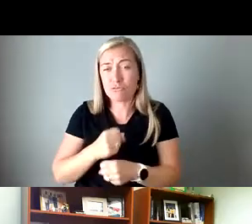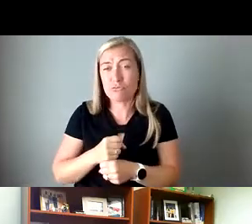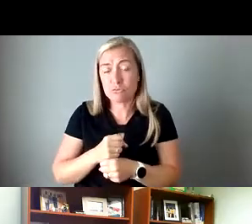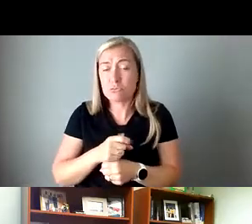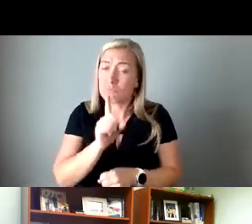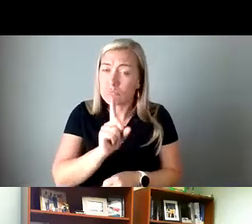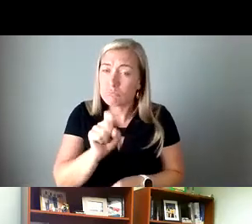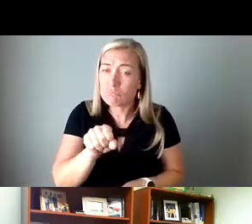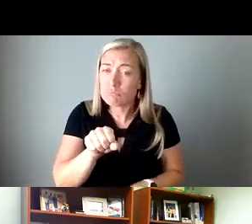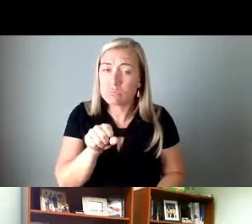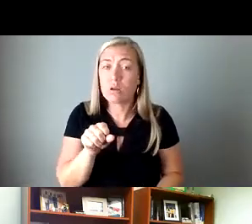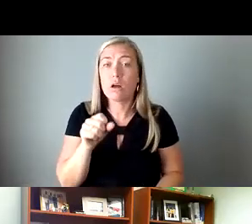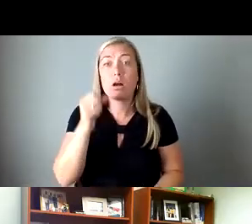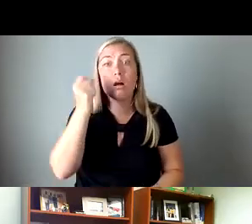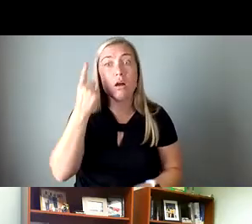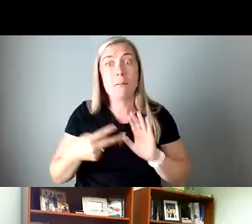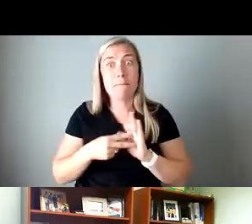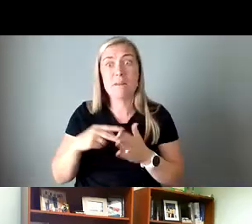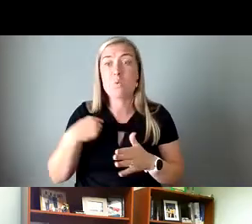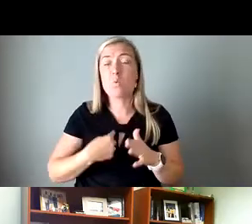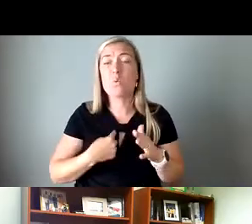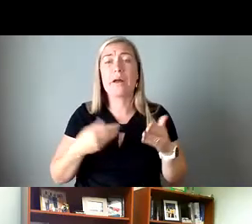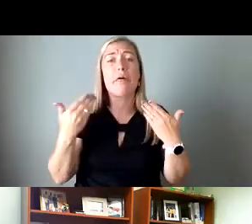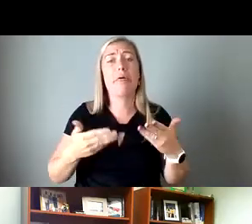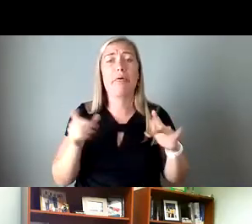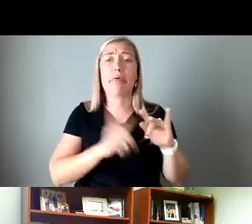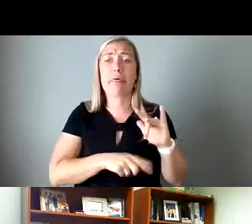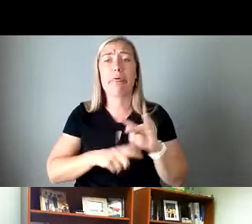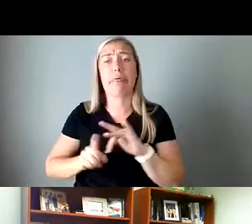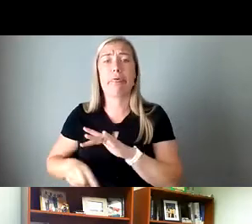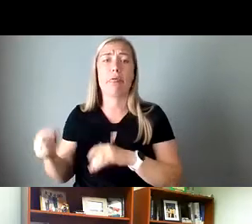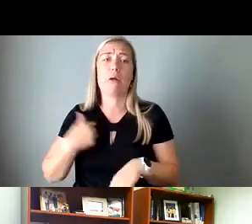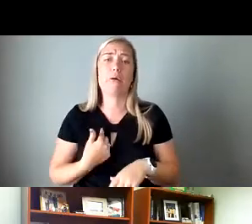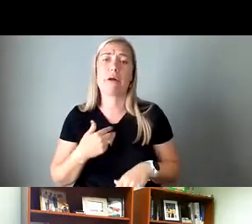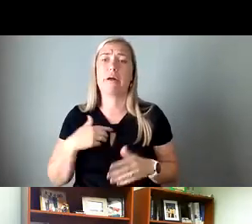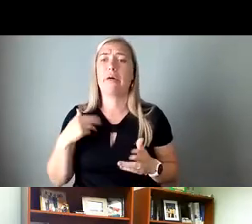mean that we skipped any of the necessary safety or efficacy steps to develop these vaccines. In